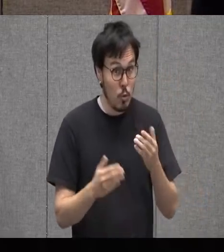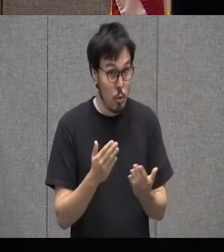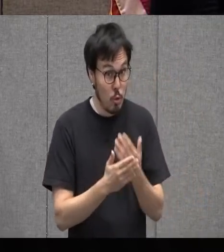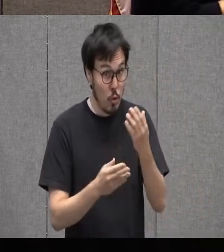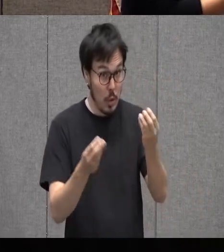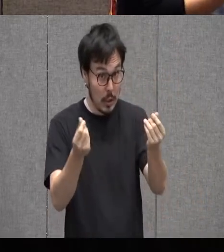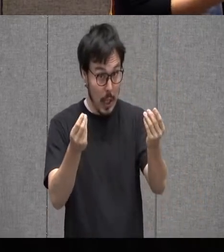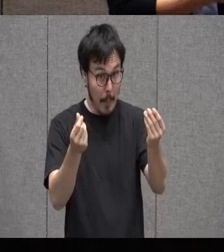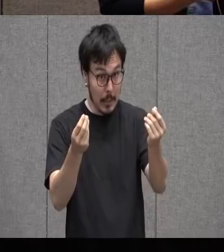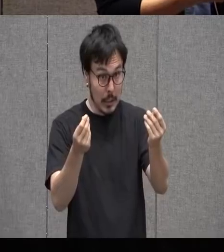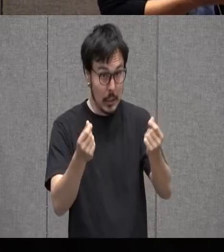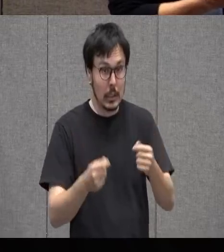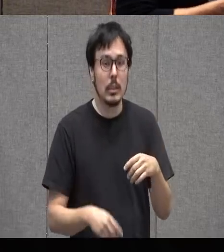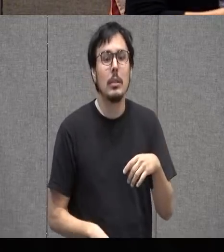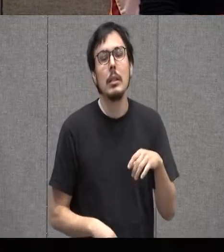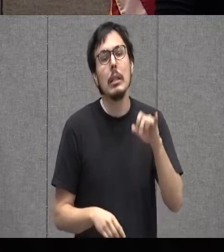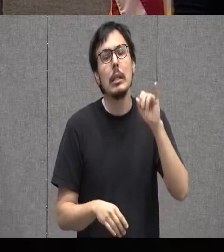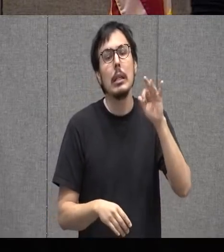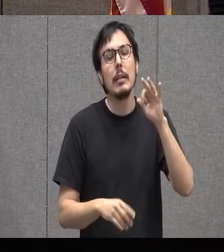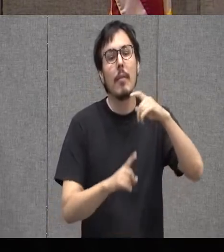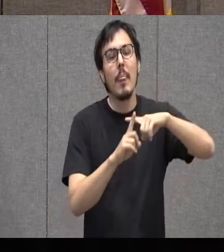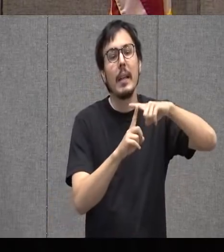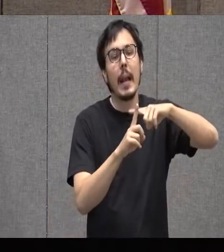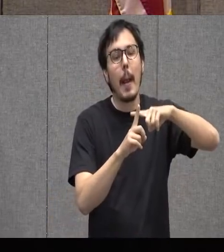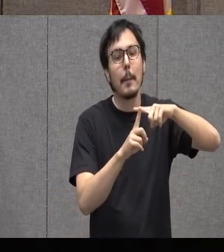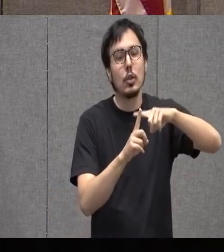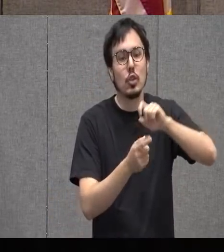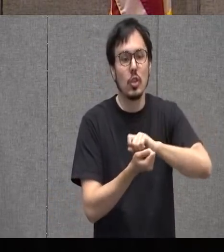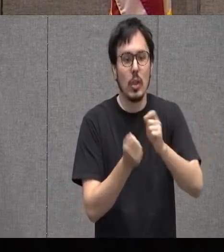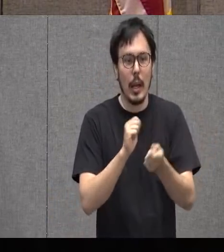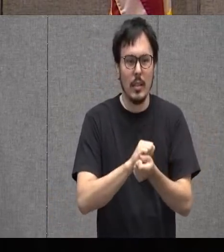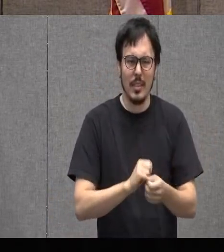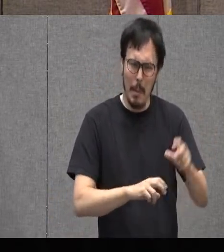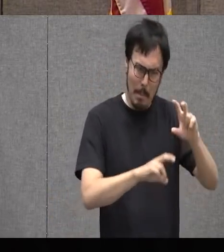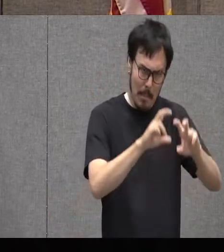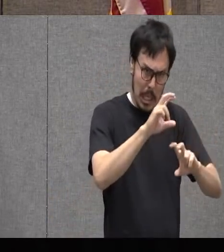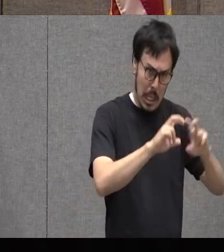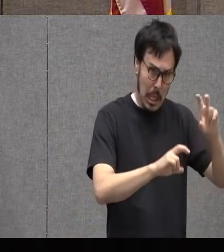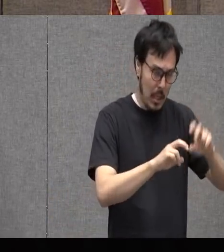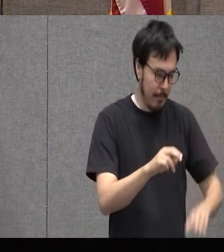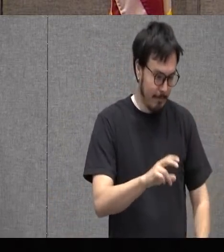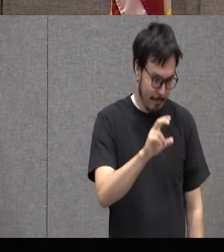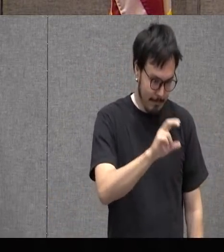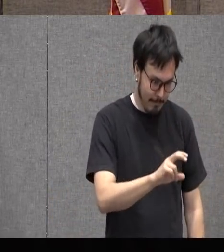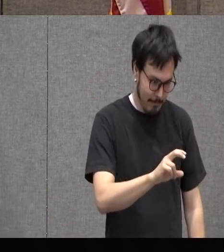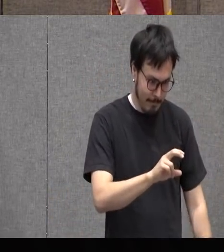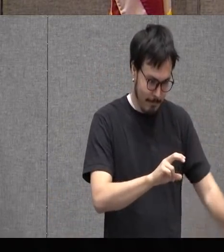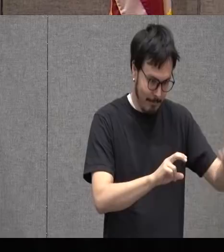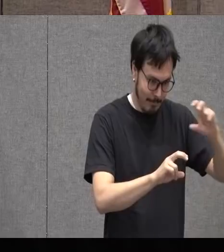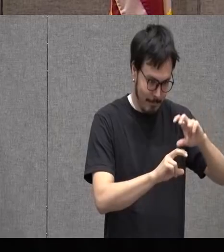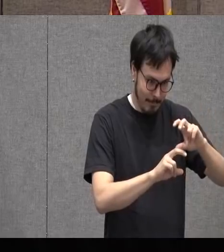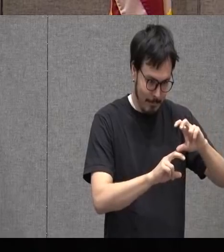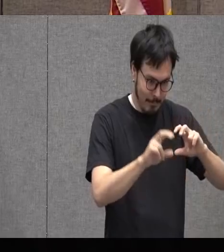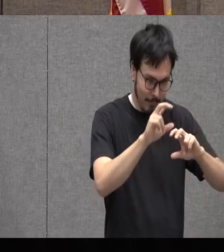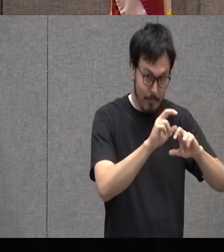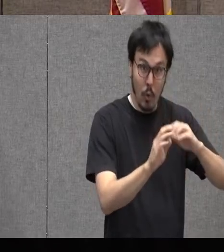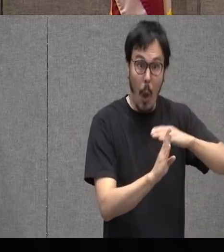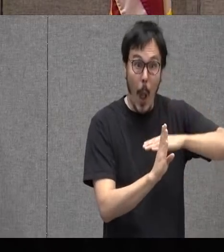When I'm building with blocks, I don't have a change in temperature. I don't see gas bubbles.